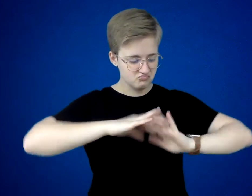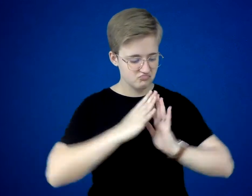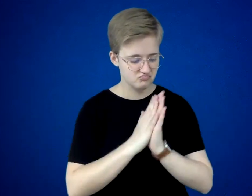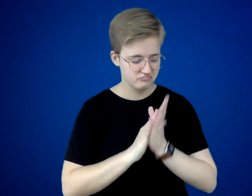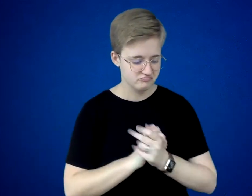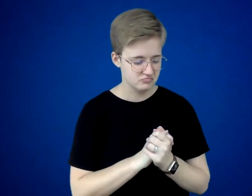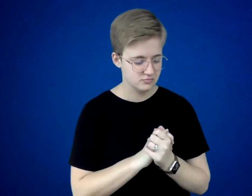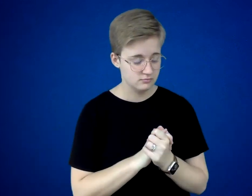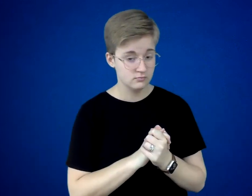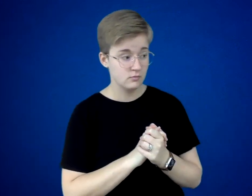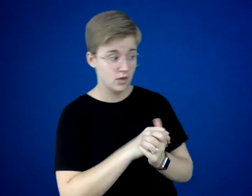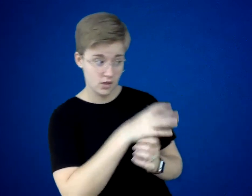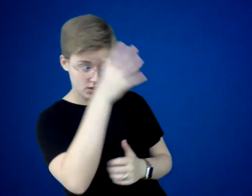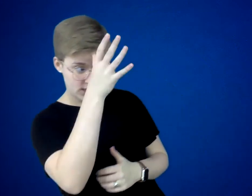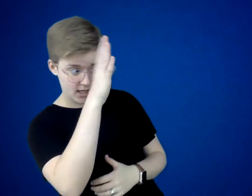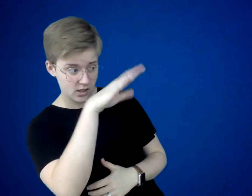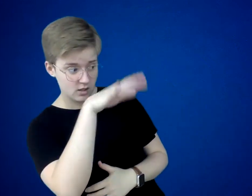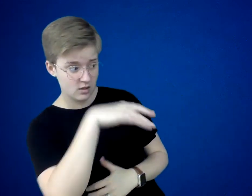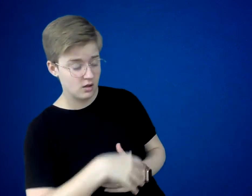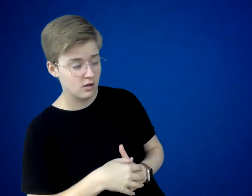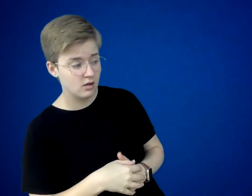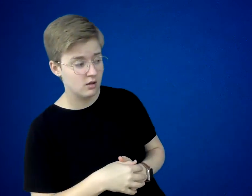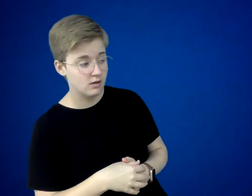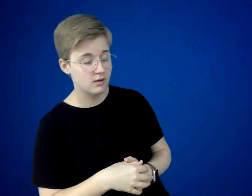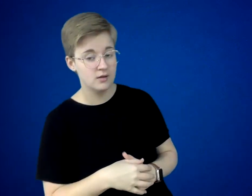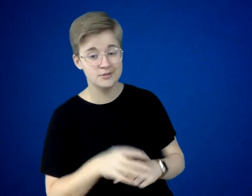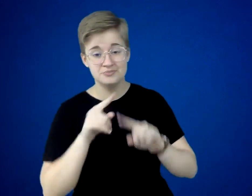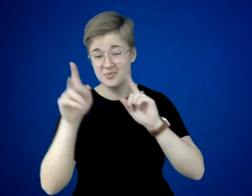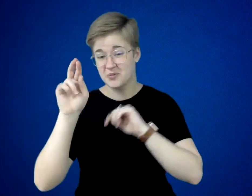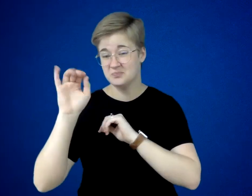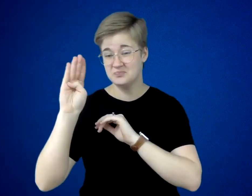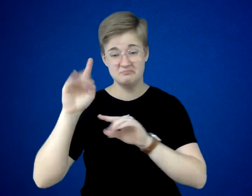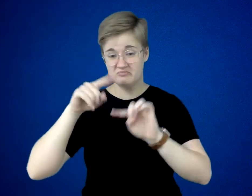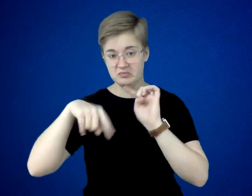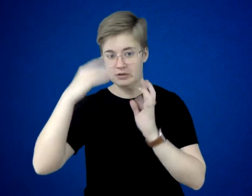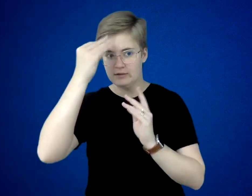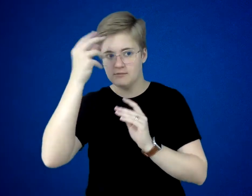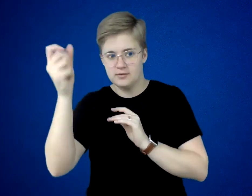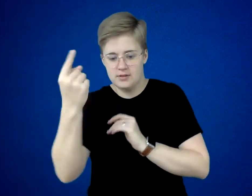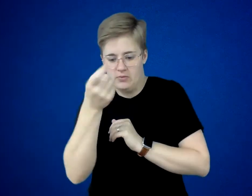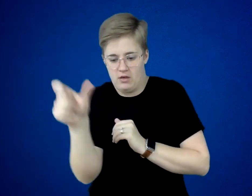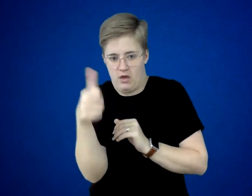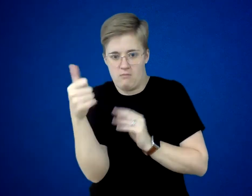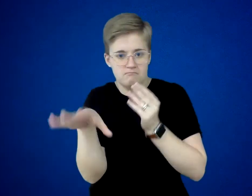“Daddy,” said Rob. But he couldn’t think of anything to say after that. His mother had